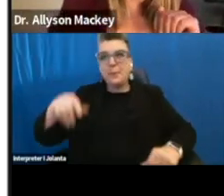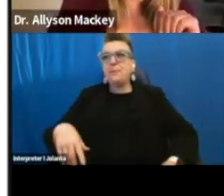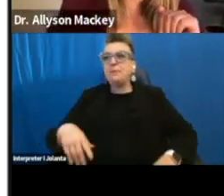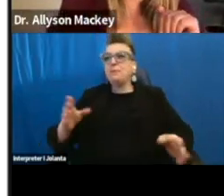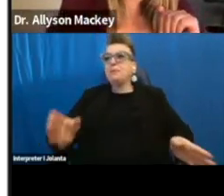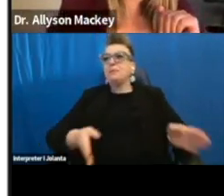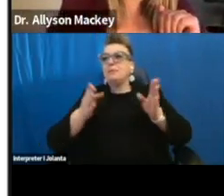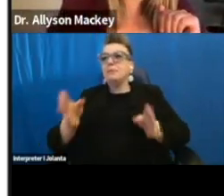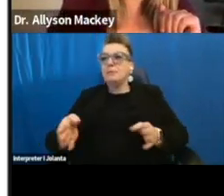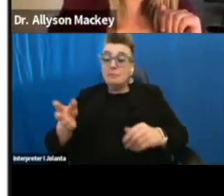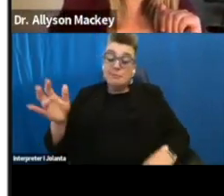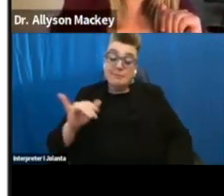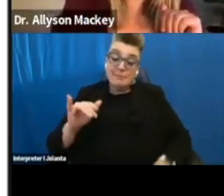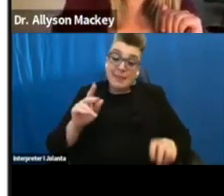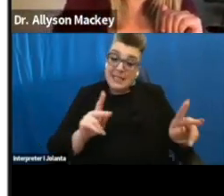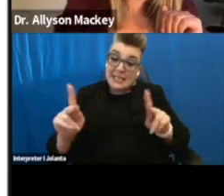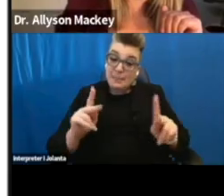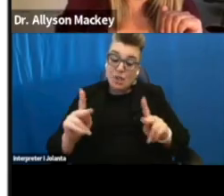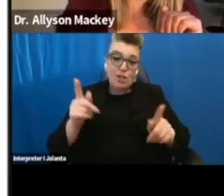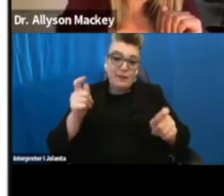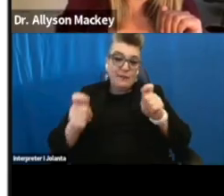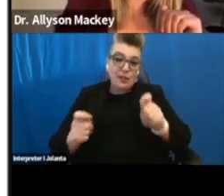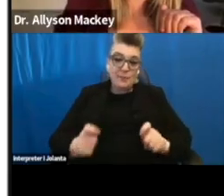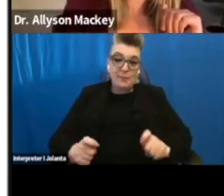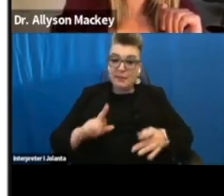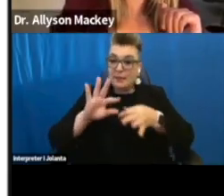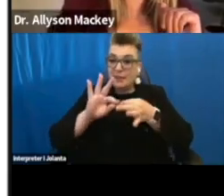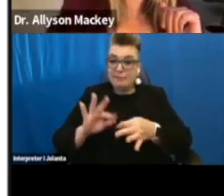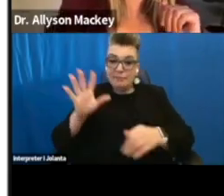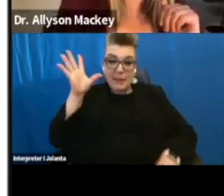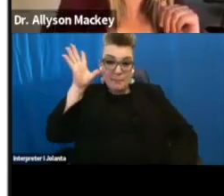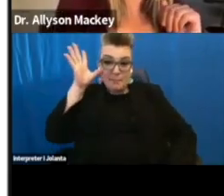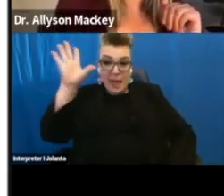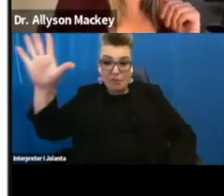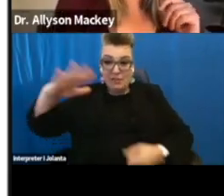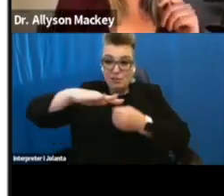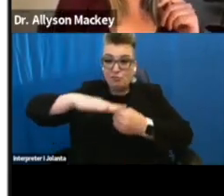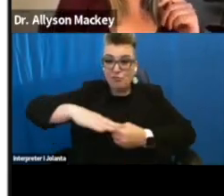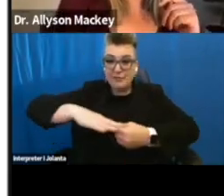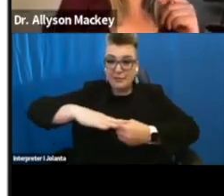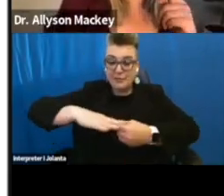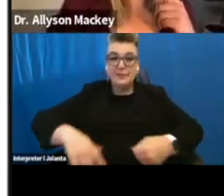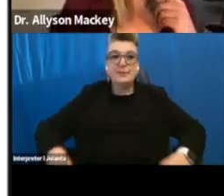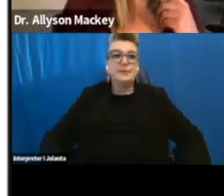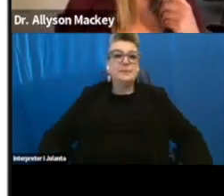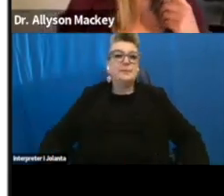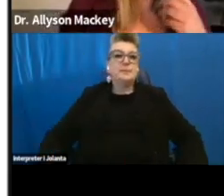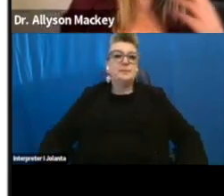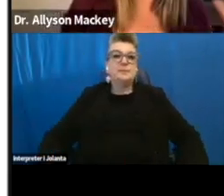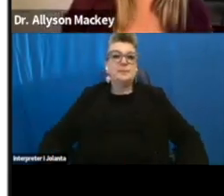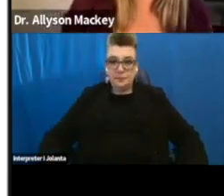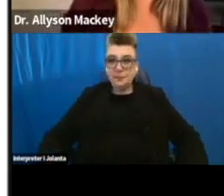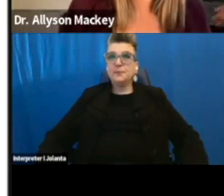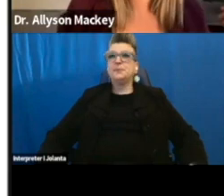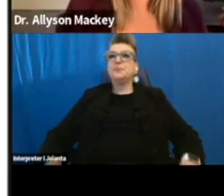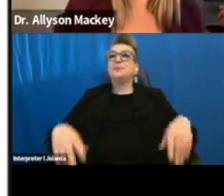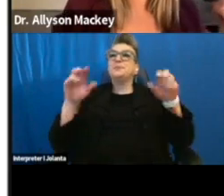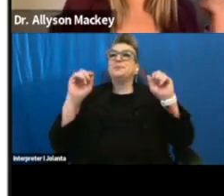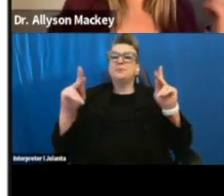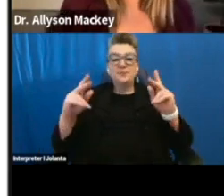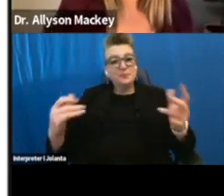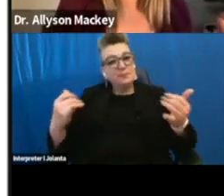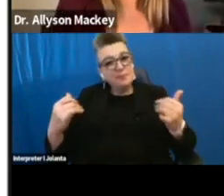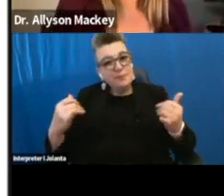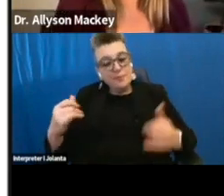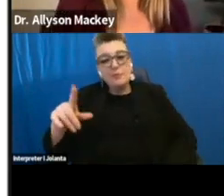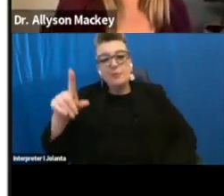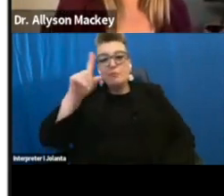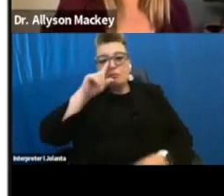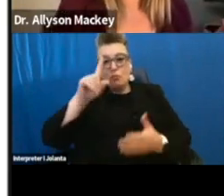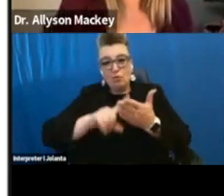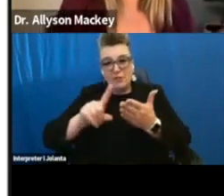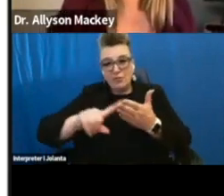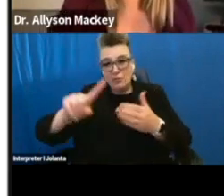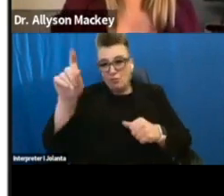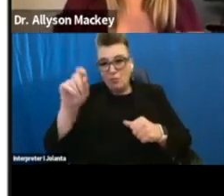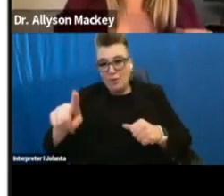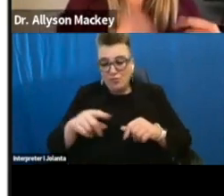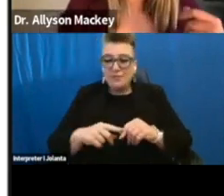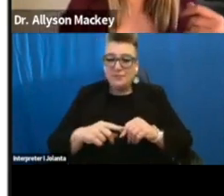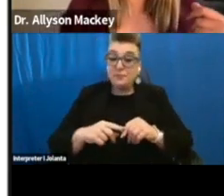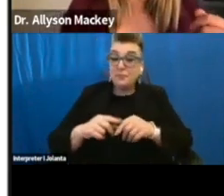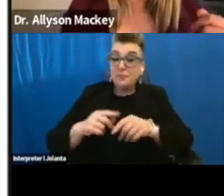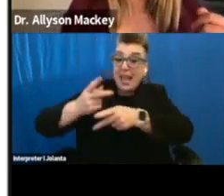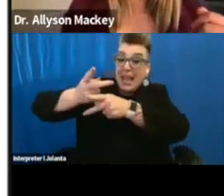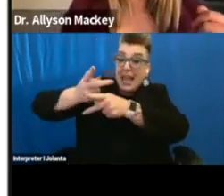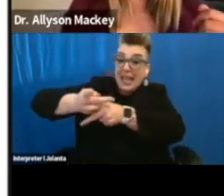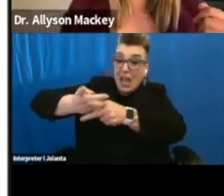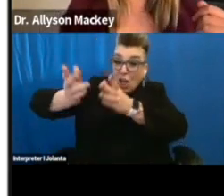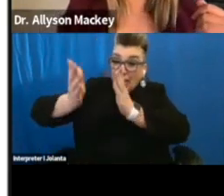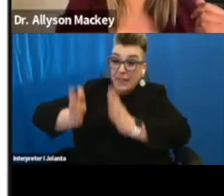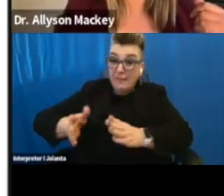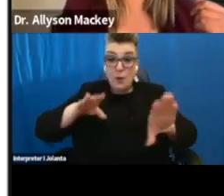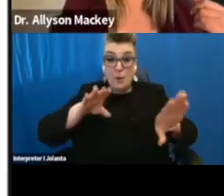stress okay so here we see that caregiver behaviors are linked to and can alter motivational